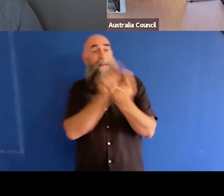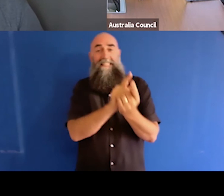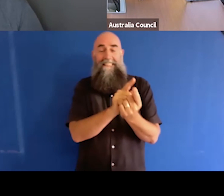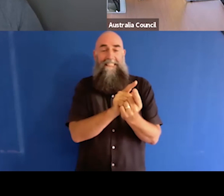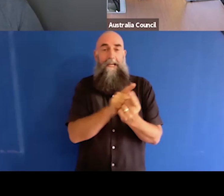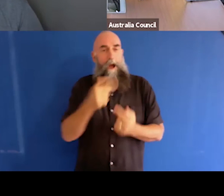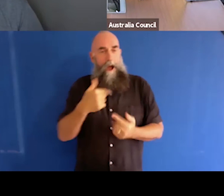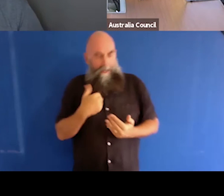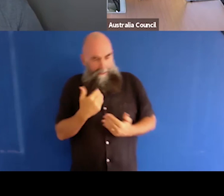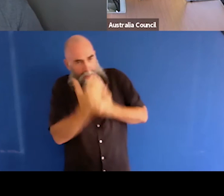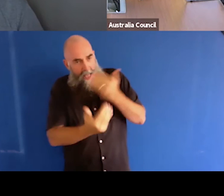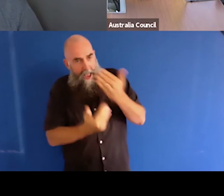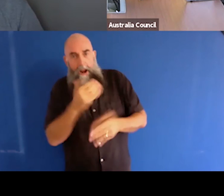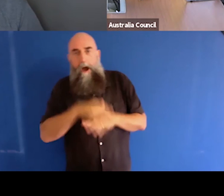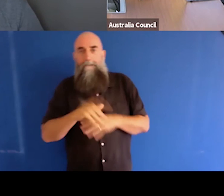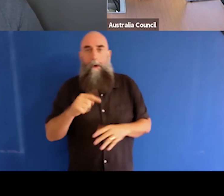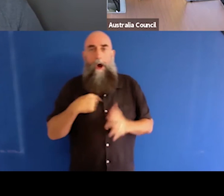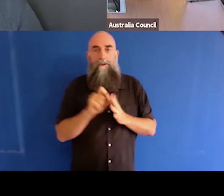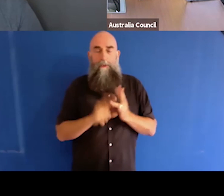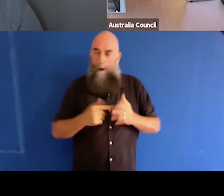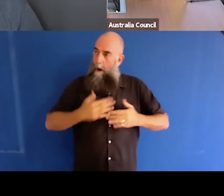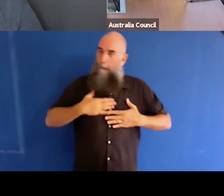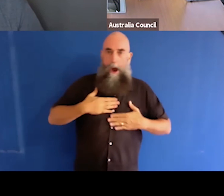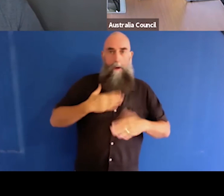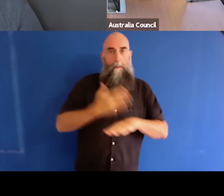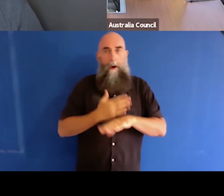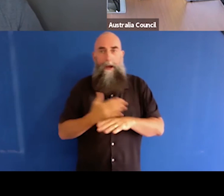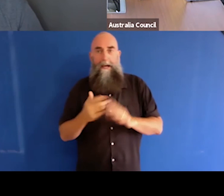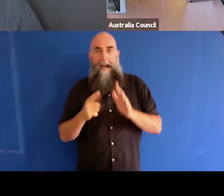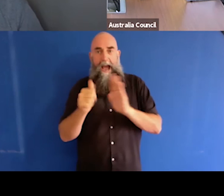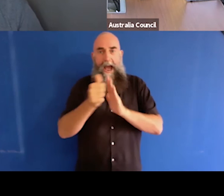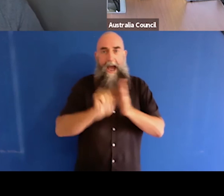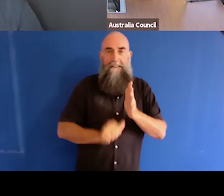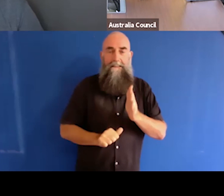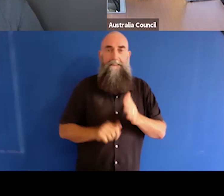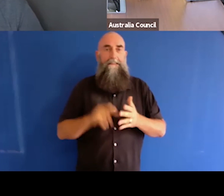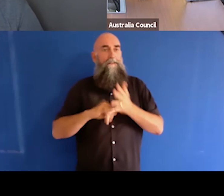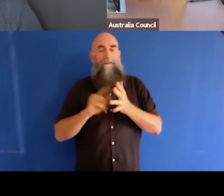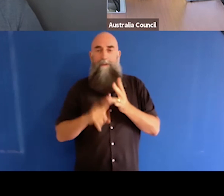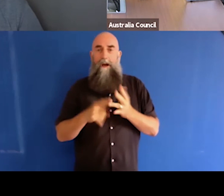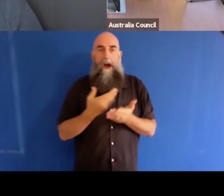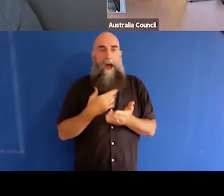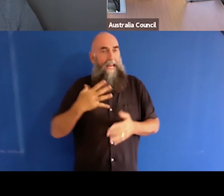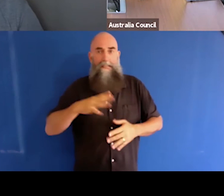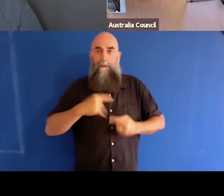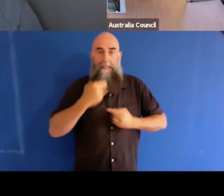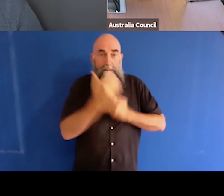do and the way that you're an artist in that sort of way. Because that's the way that it's basically